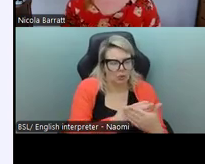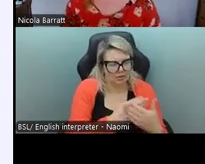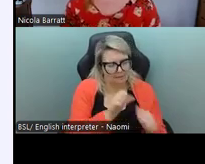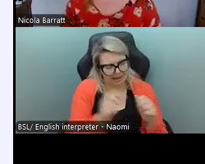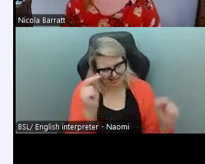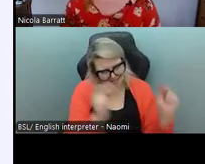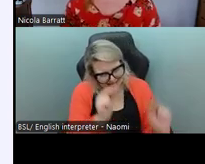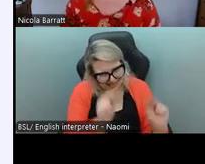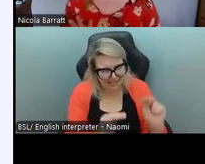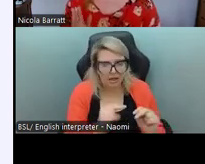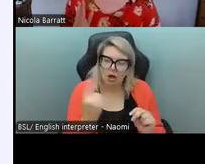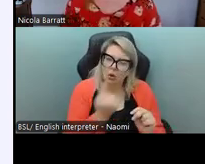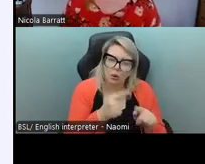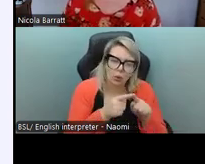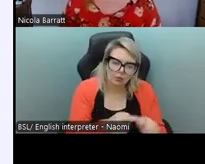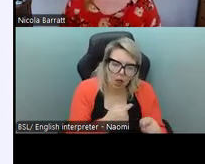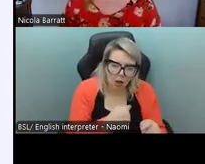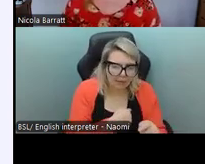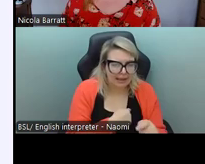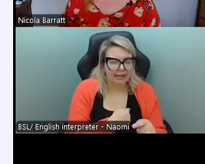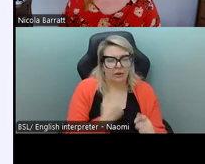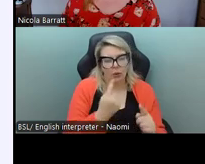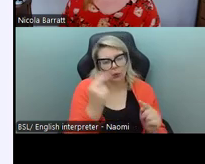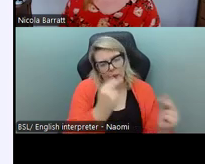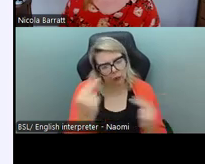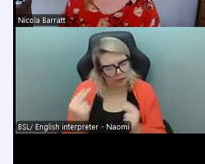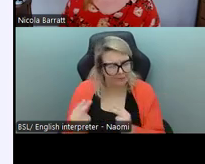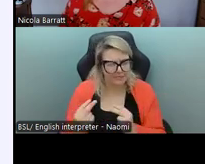demographics. Pages give you a bit more insight.